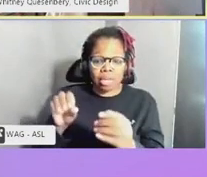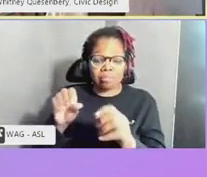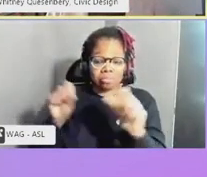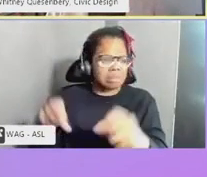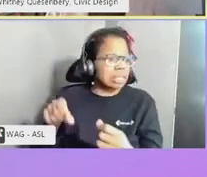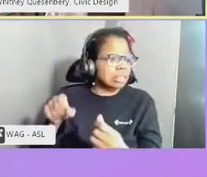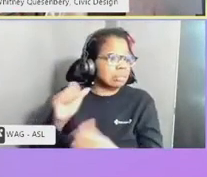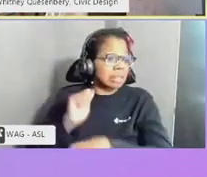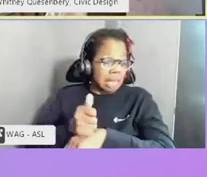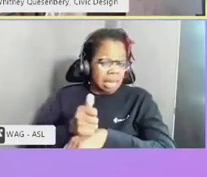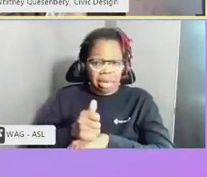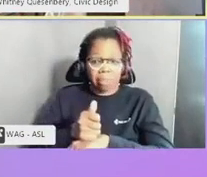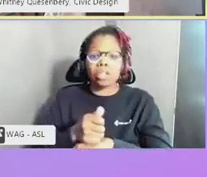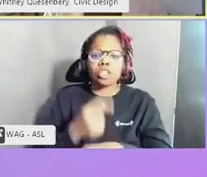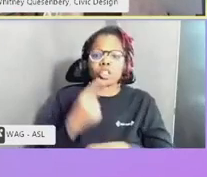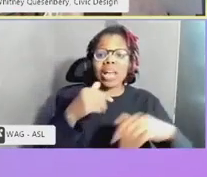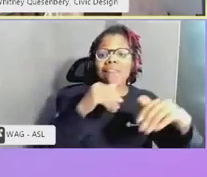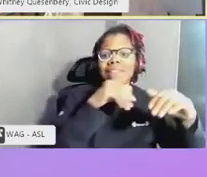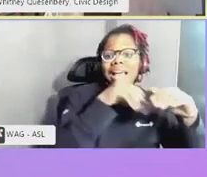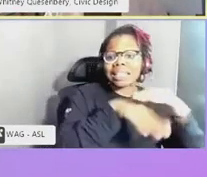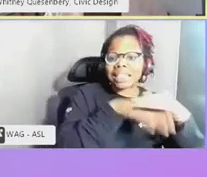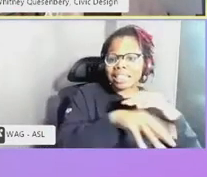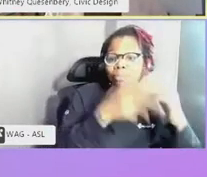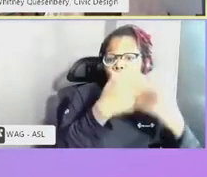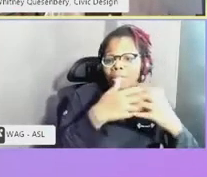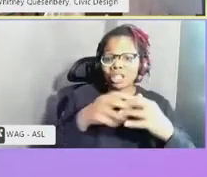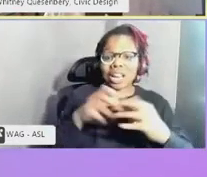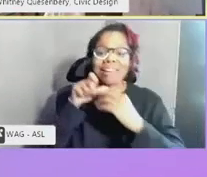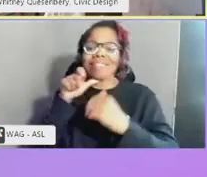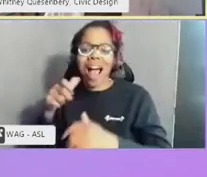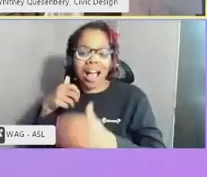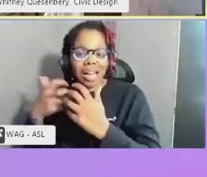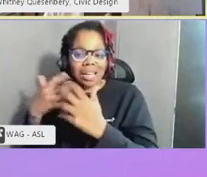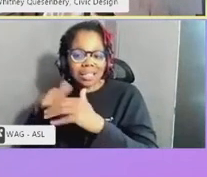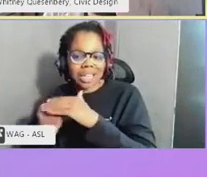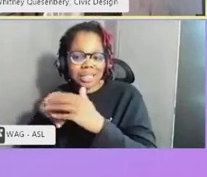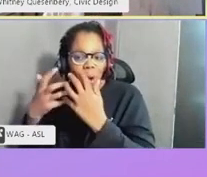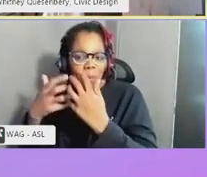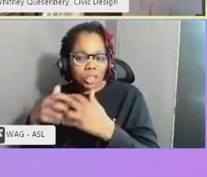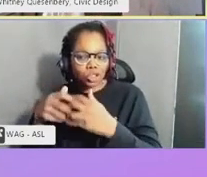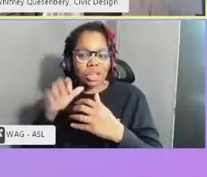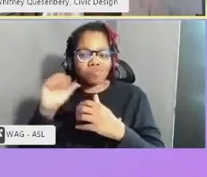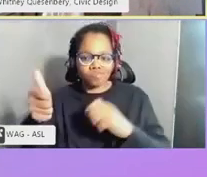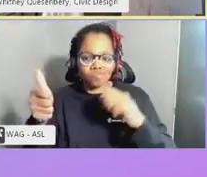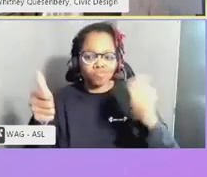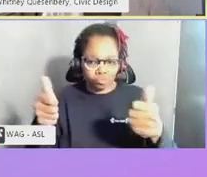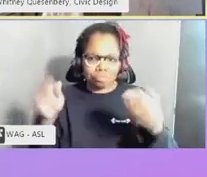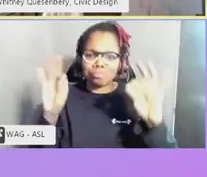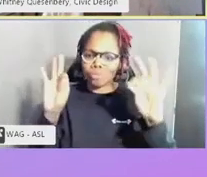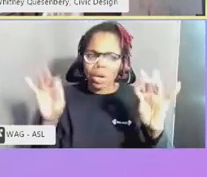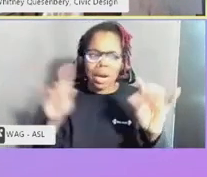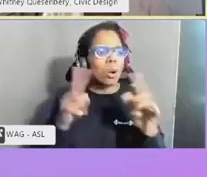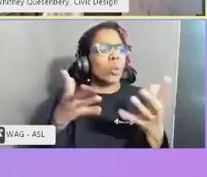booth, but there's also a table with what is clearly a ballot marking device setup. So we have an accessible